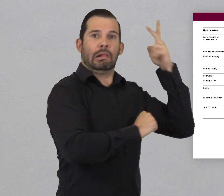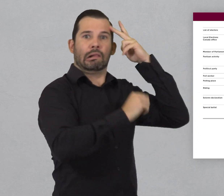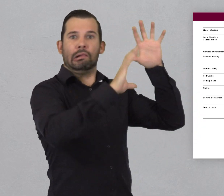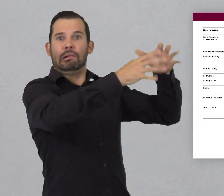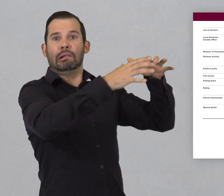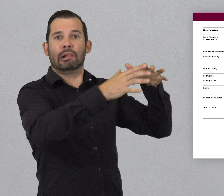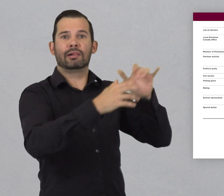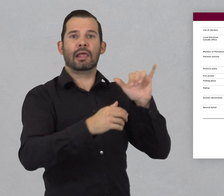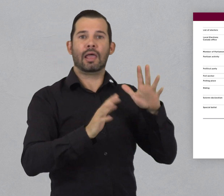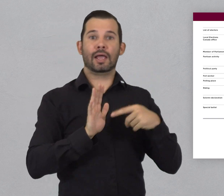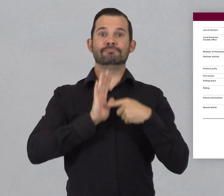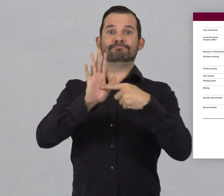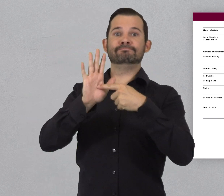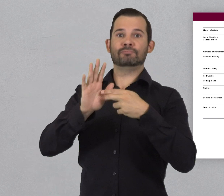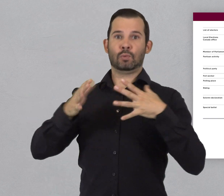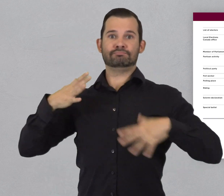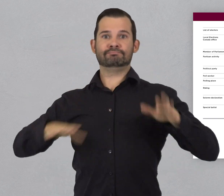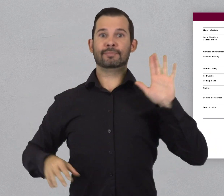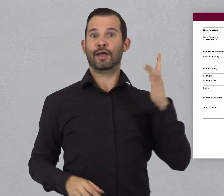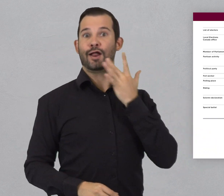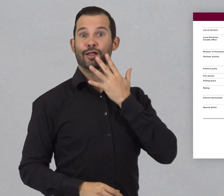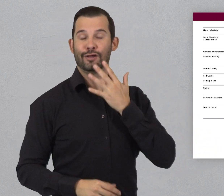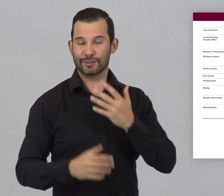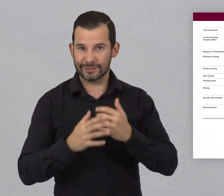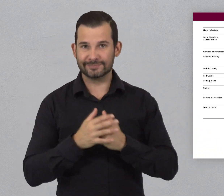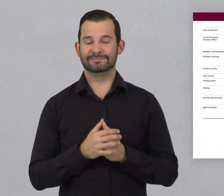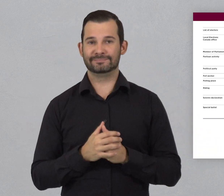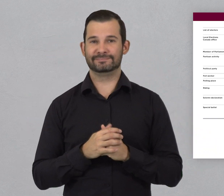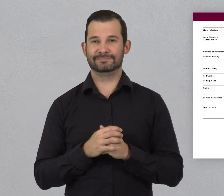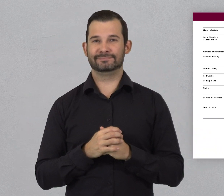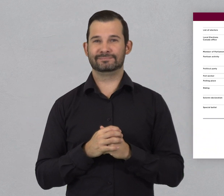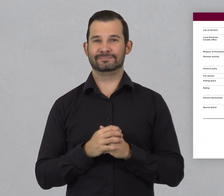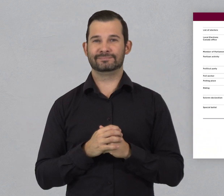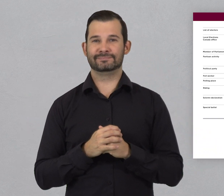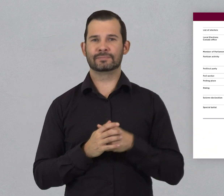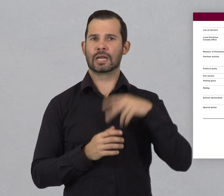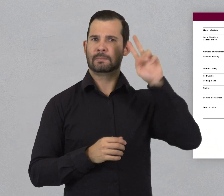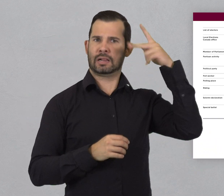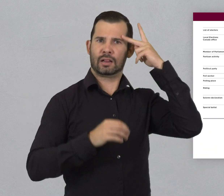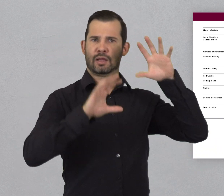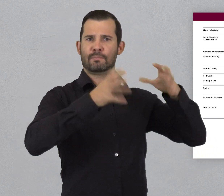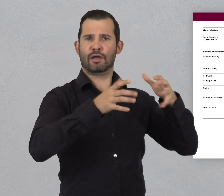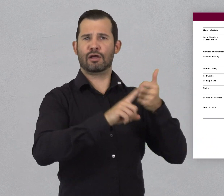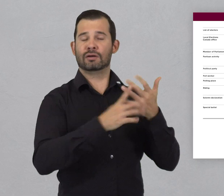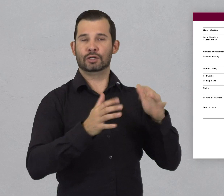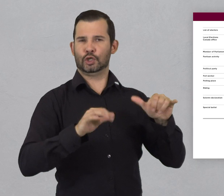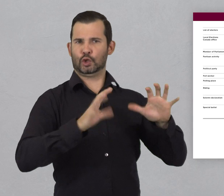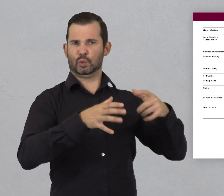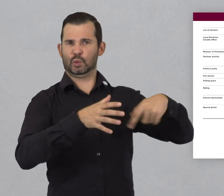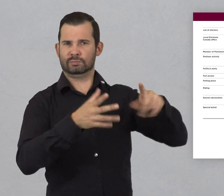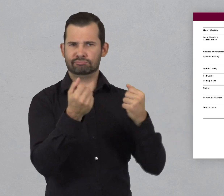such as by displaying or wearing its colours. Political party: A group that supports particular